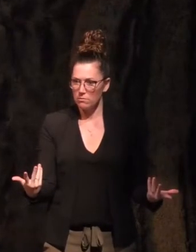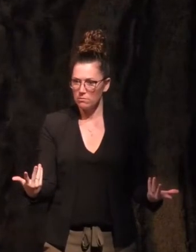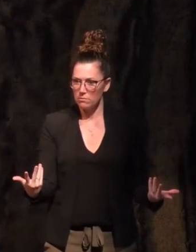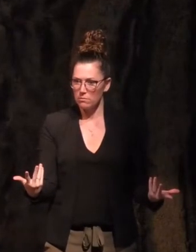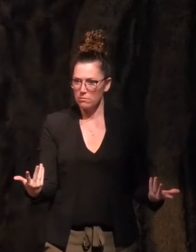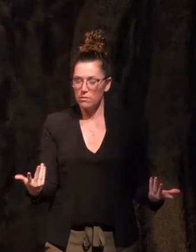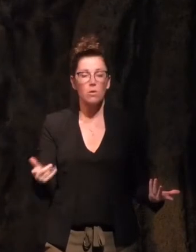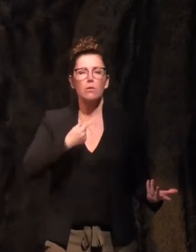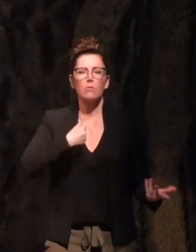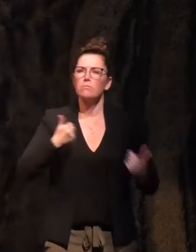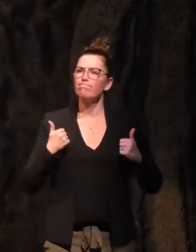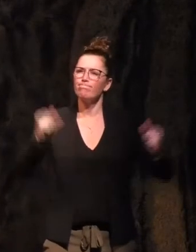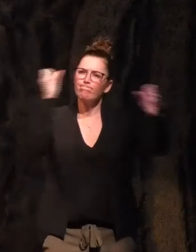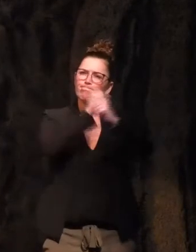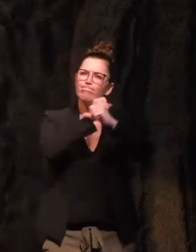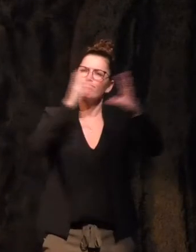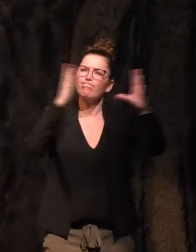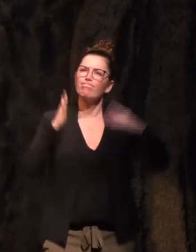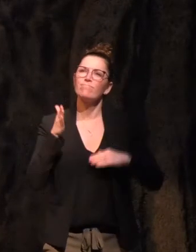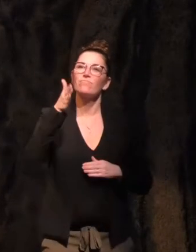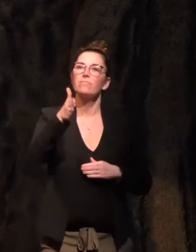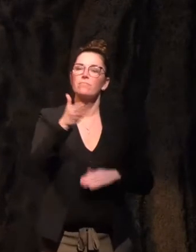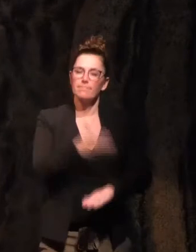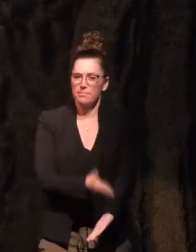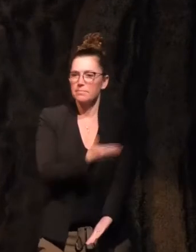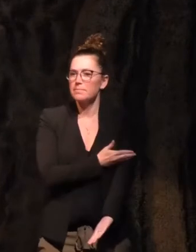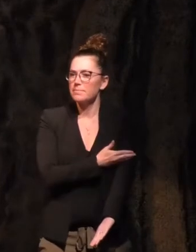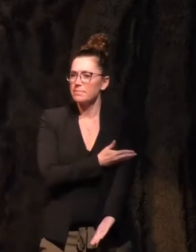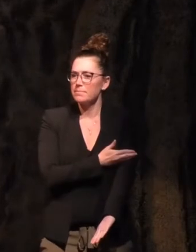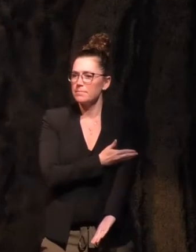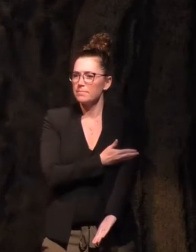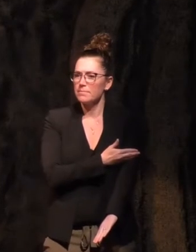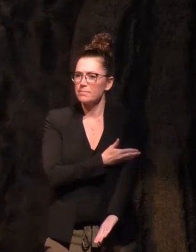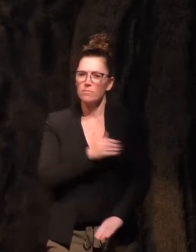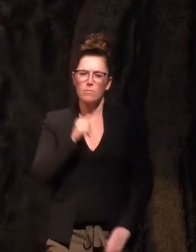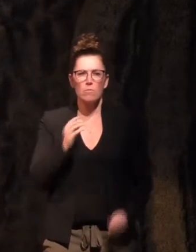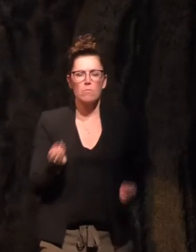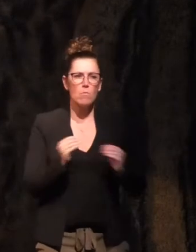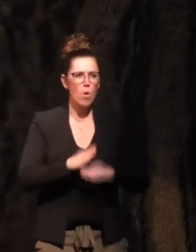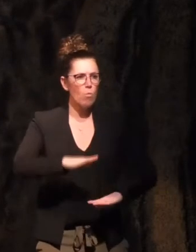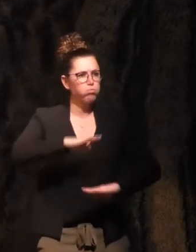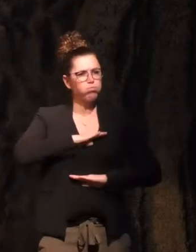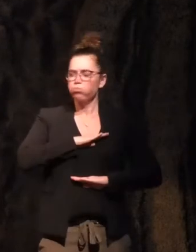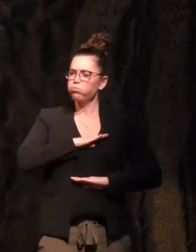somewhat a little bit richer, fuller, more just, and better.